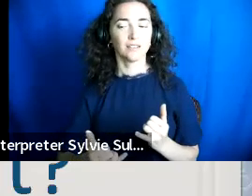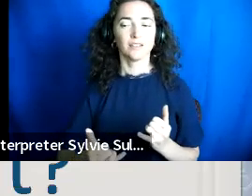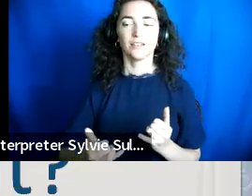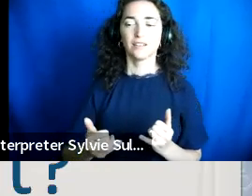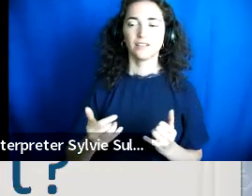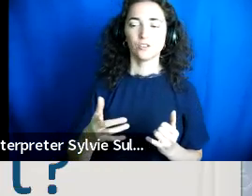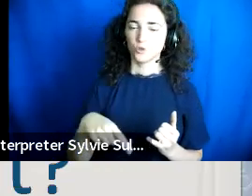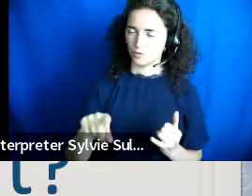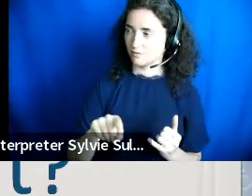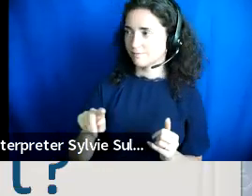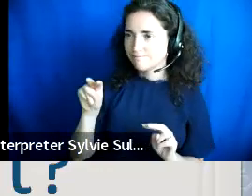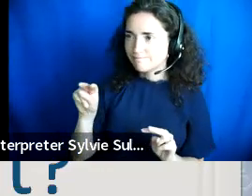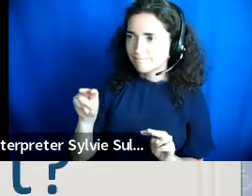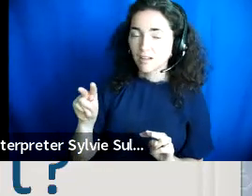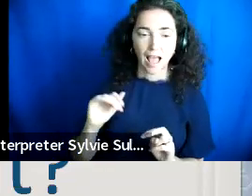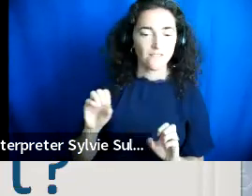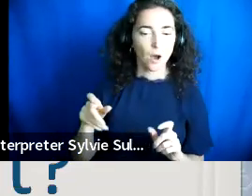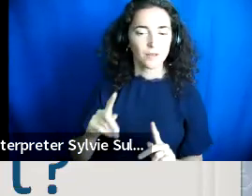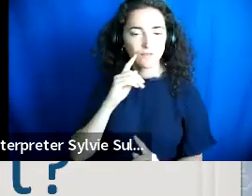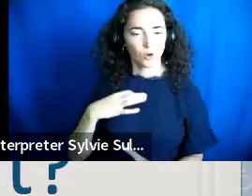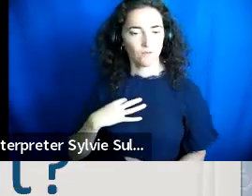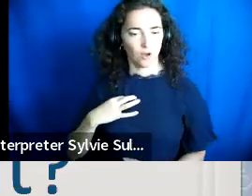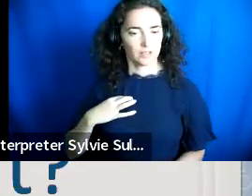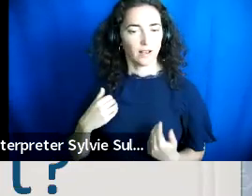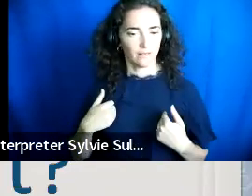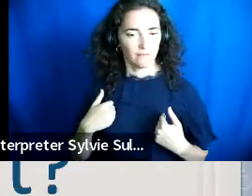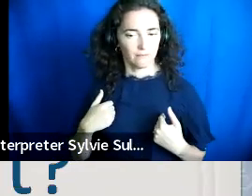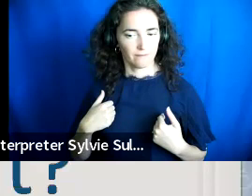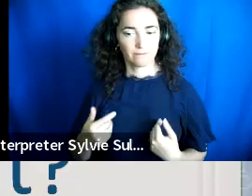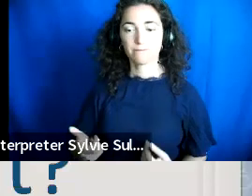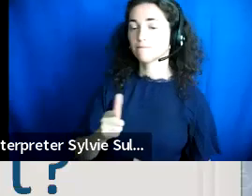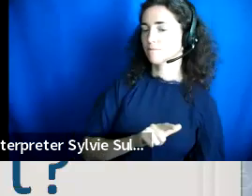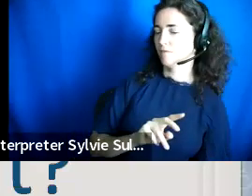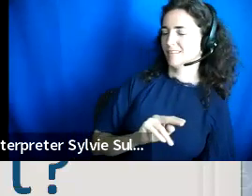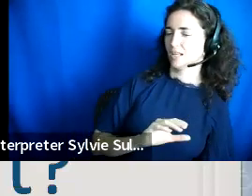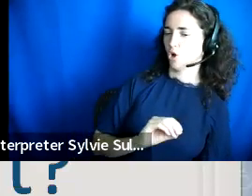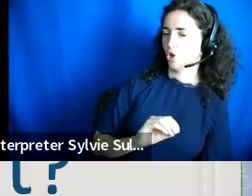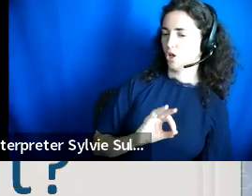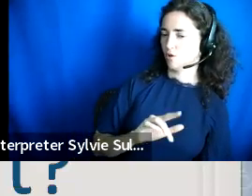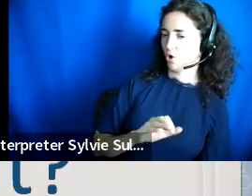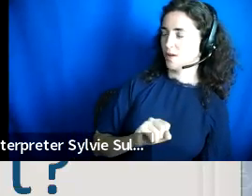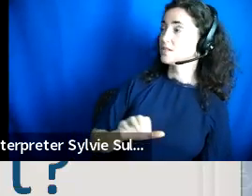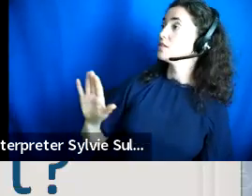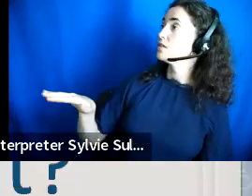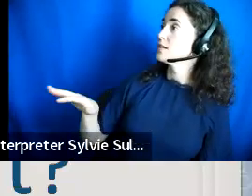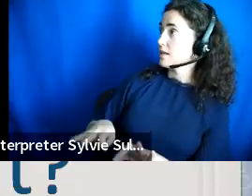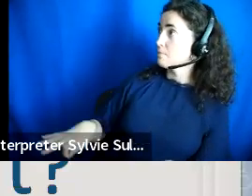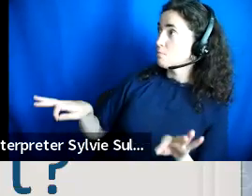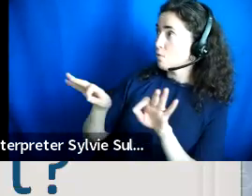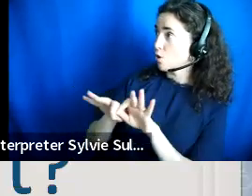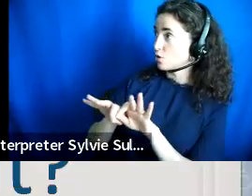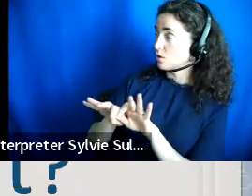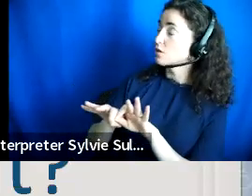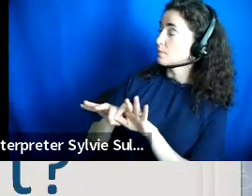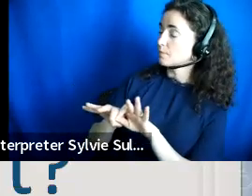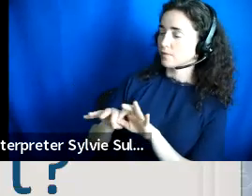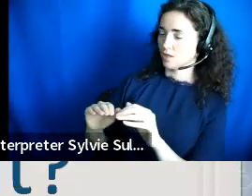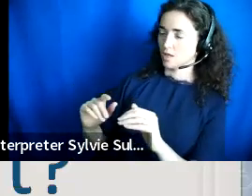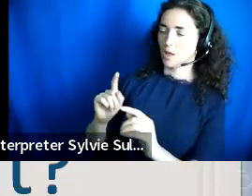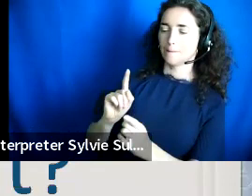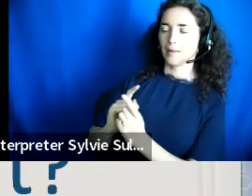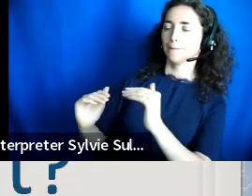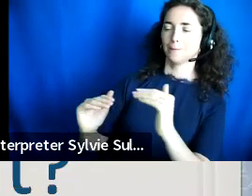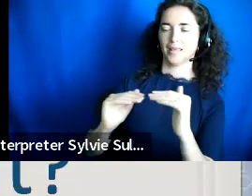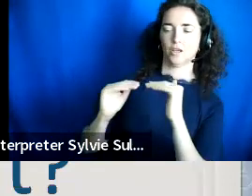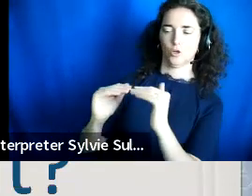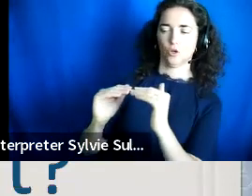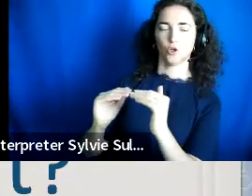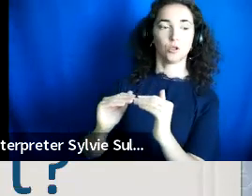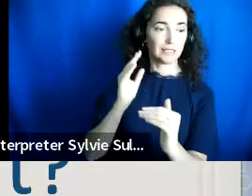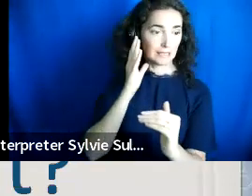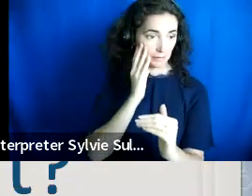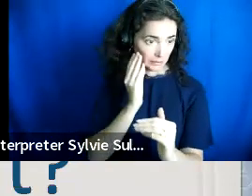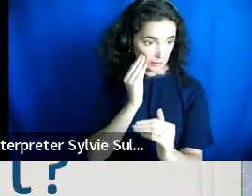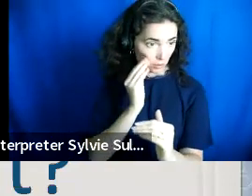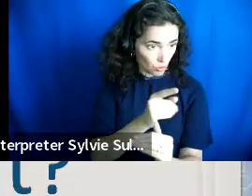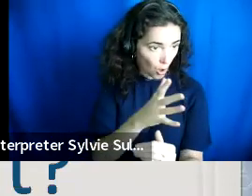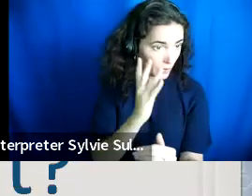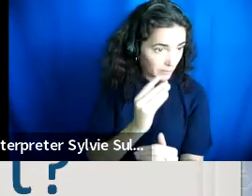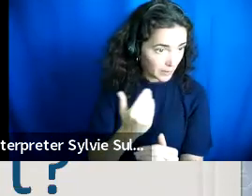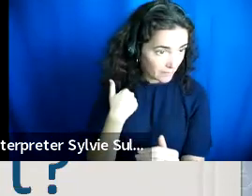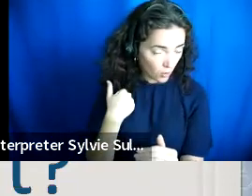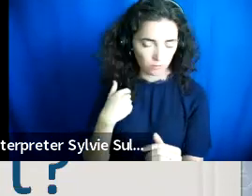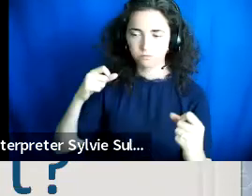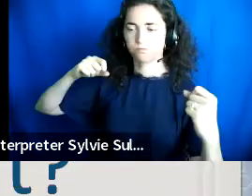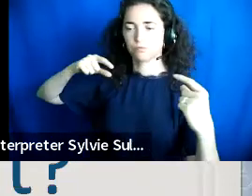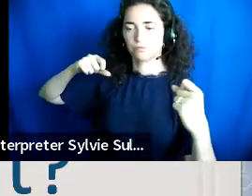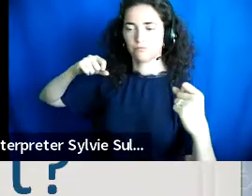for volunteer opportunities within this program and it was important we mentioned like to meant that to meet with a peer, somebody who has gone before, you know, to the same thing that you're going through like as parents how we talk about our